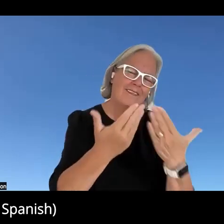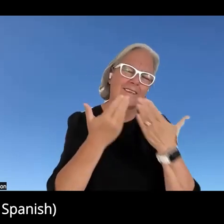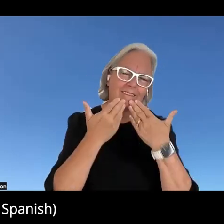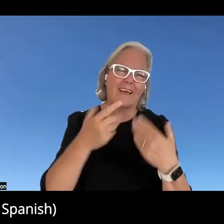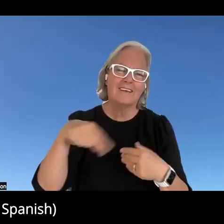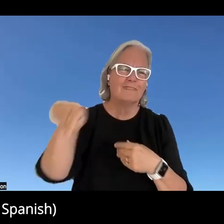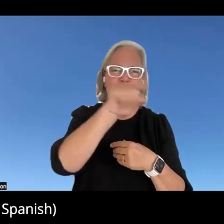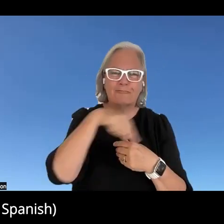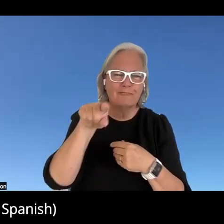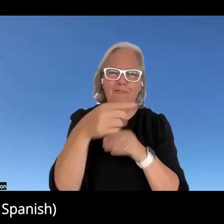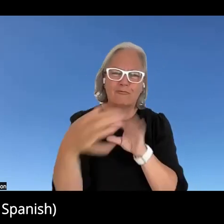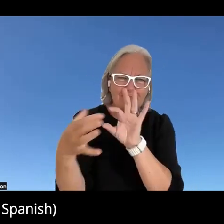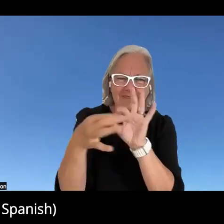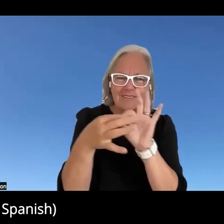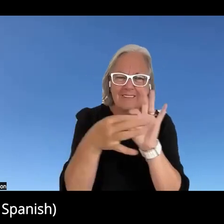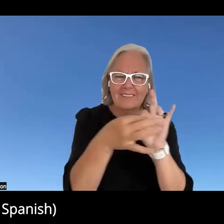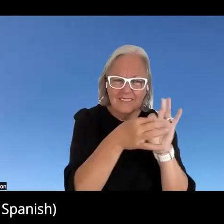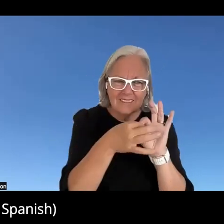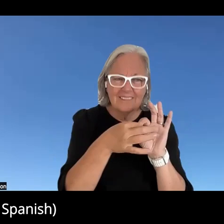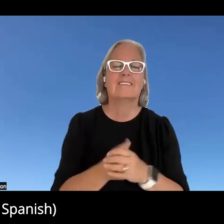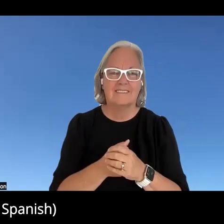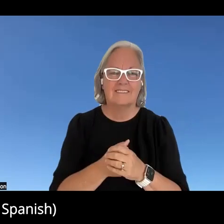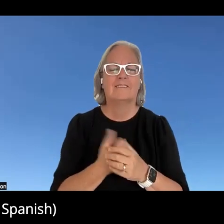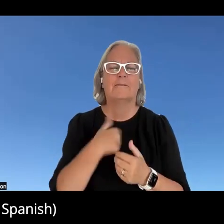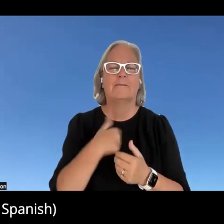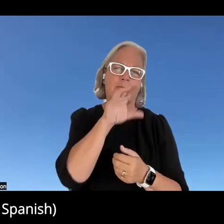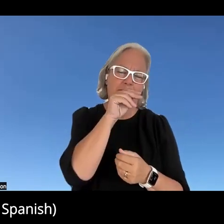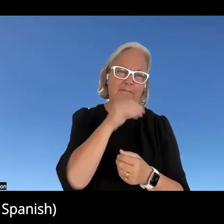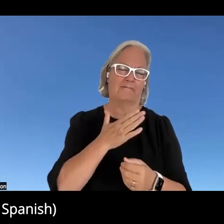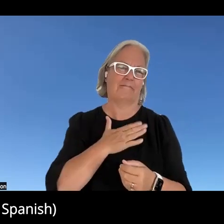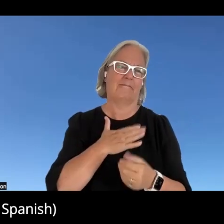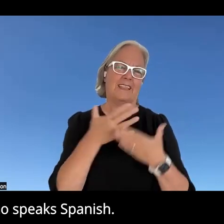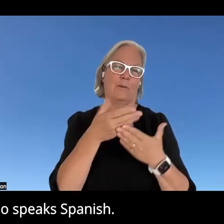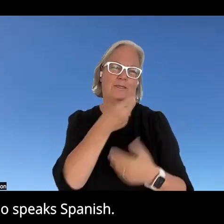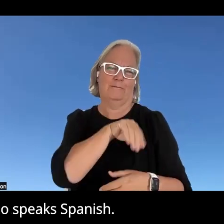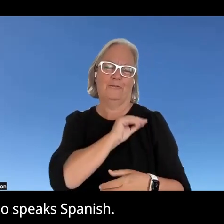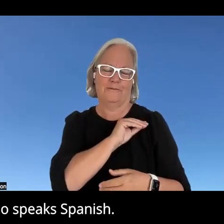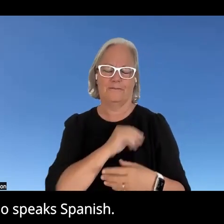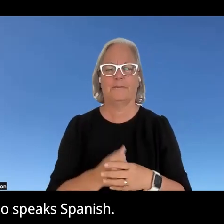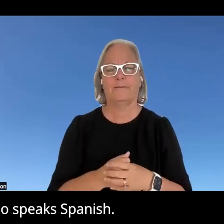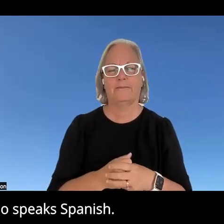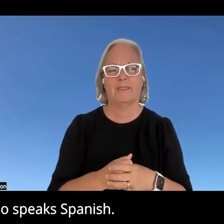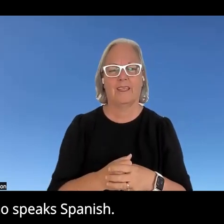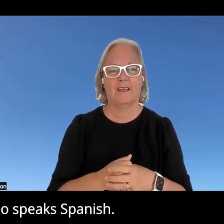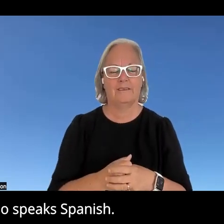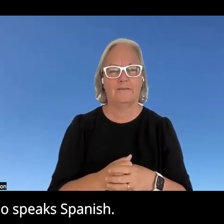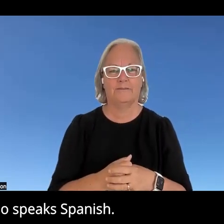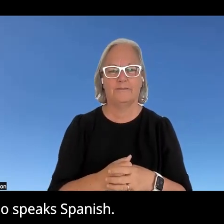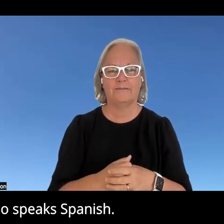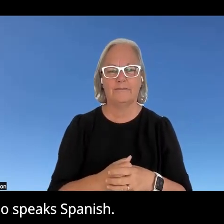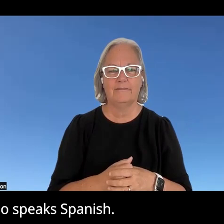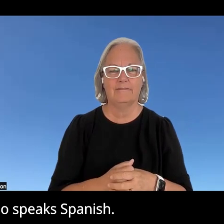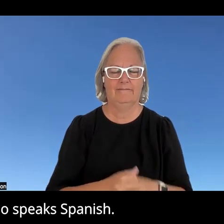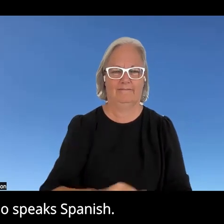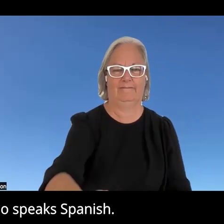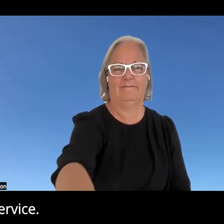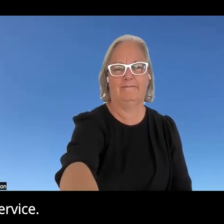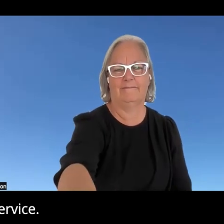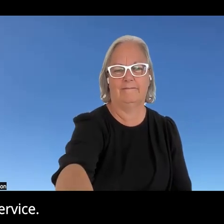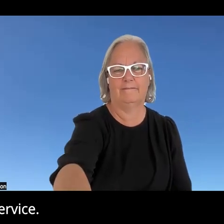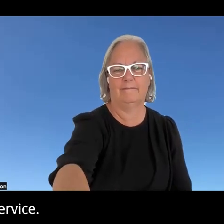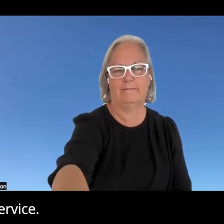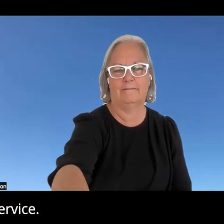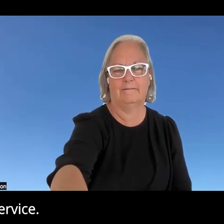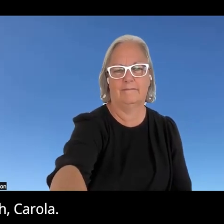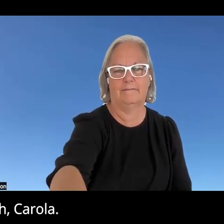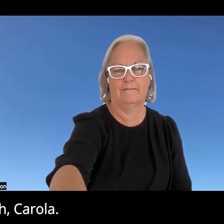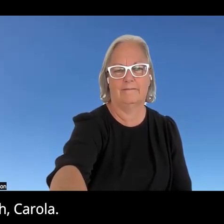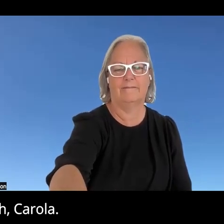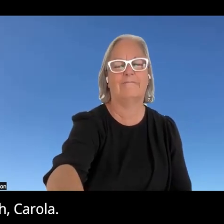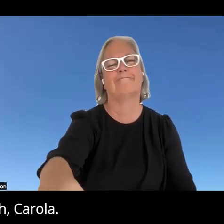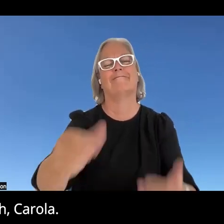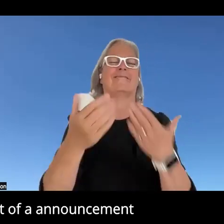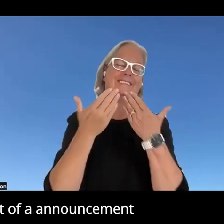and thank you for everyone who speak Spanish and we are at your service thank you so much Carola and